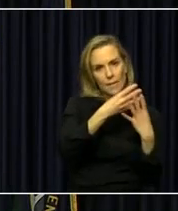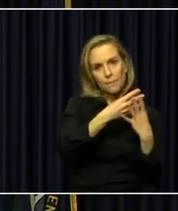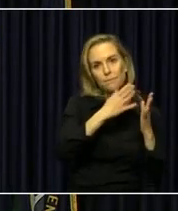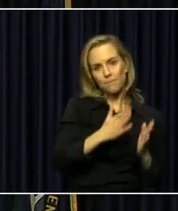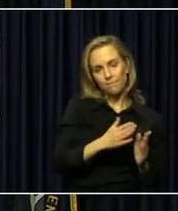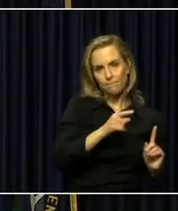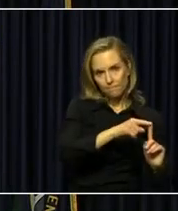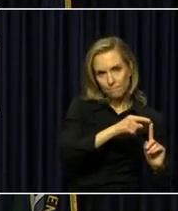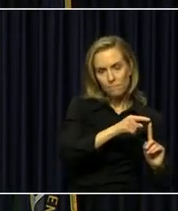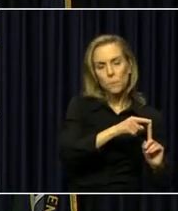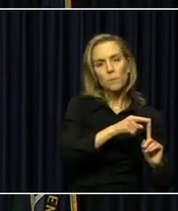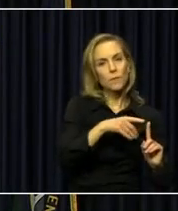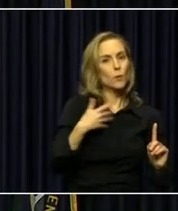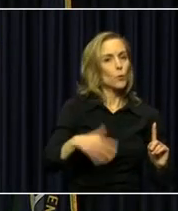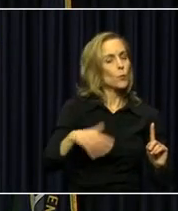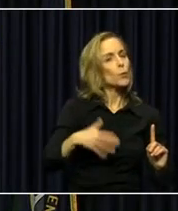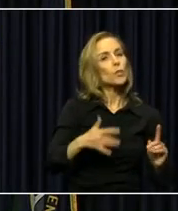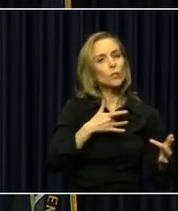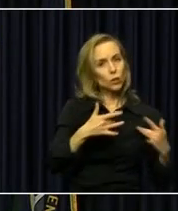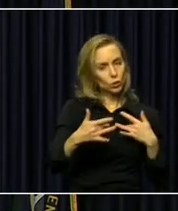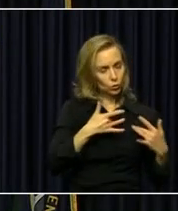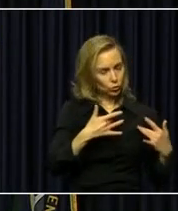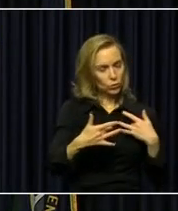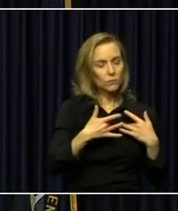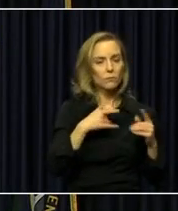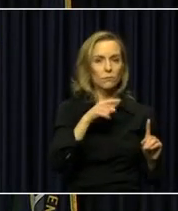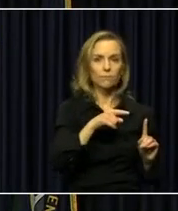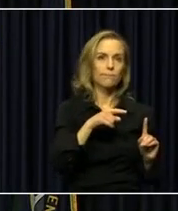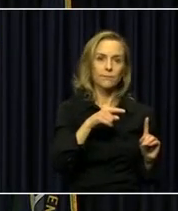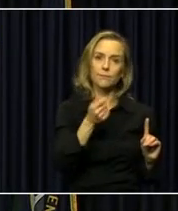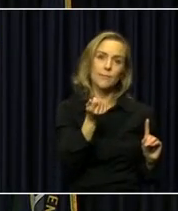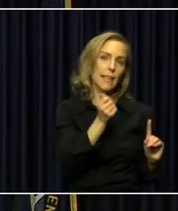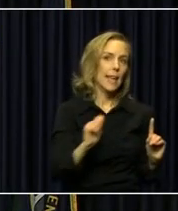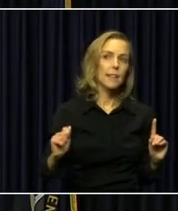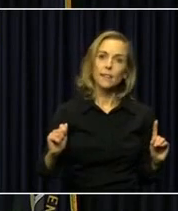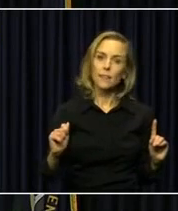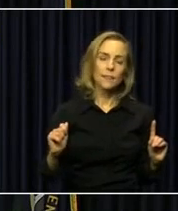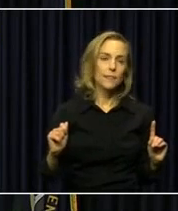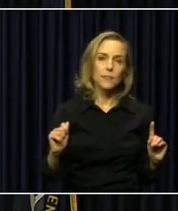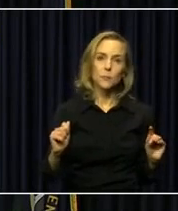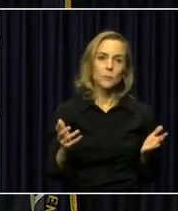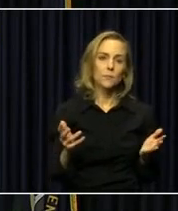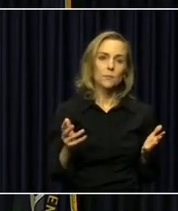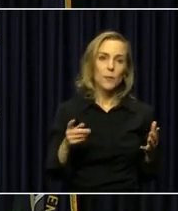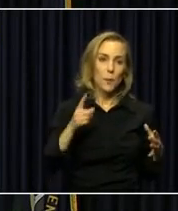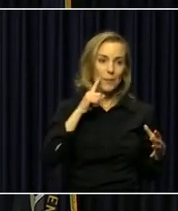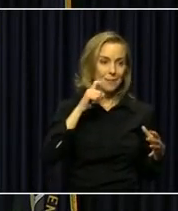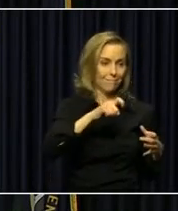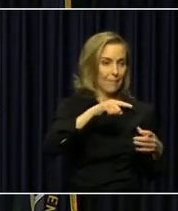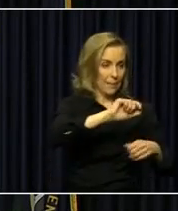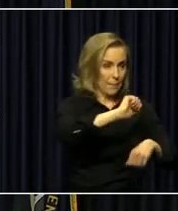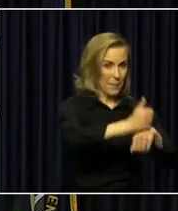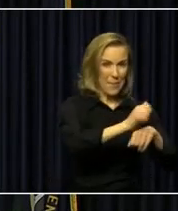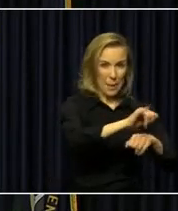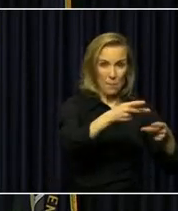SO TODAY SECRETARY FREELANDER IS GOING TO TALK ABOUT THE STEPS THAT WEAR WE ARE TAKING.